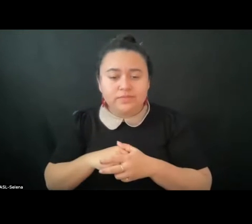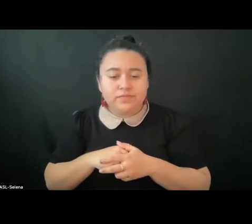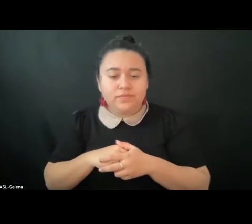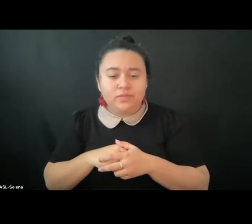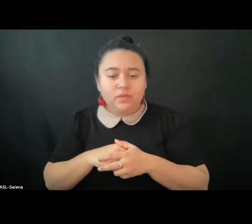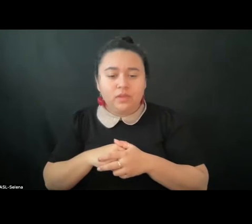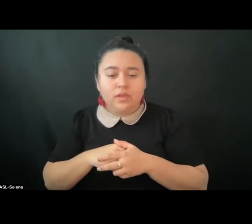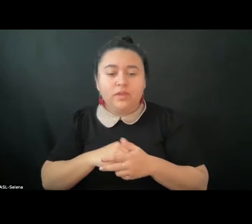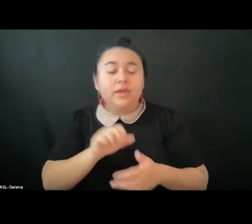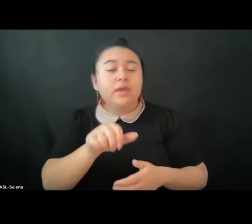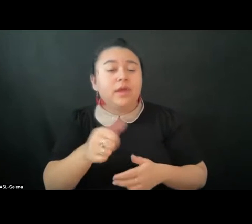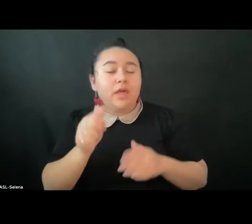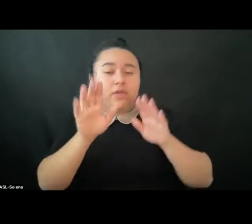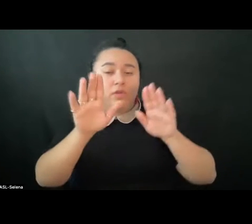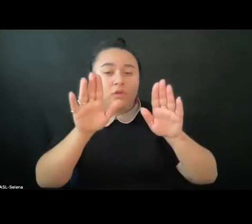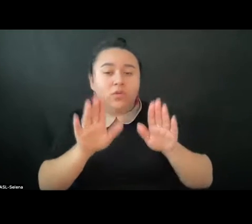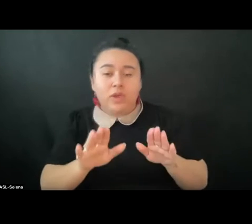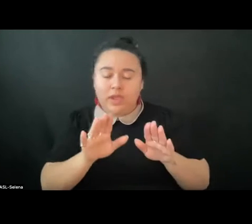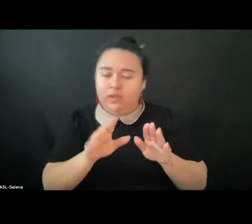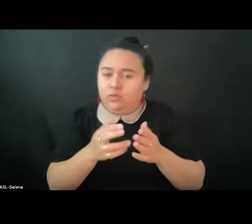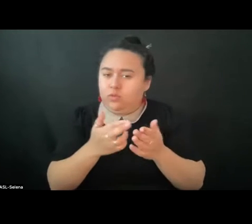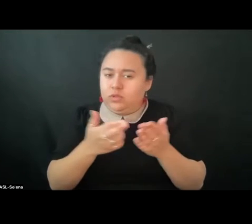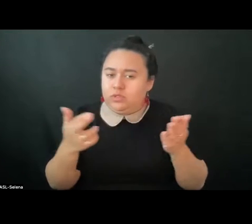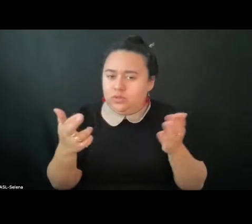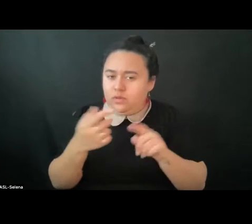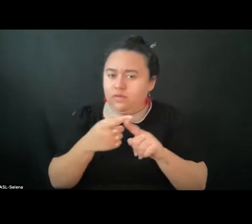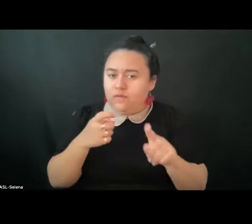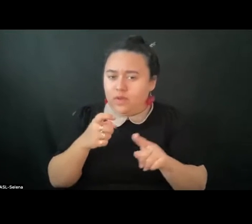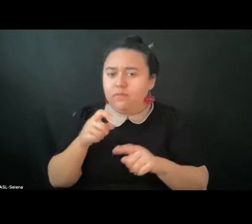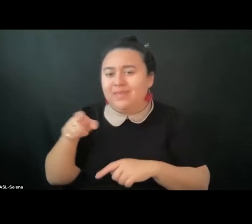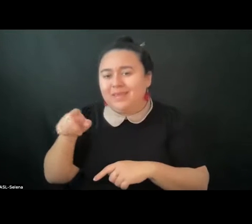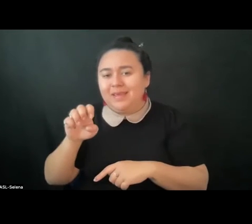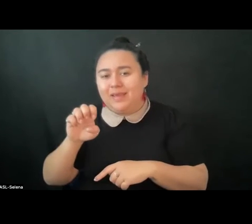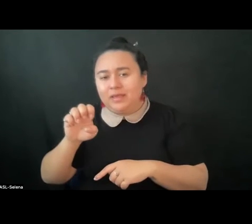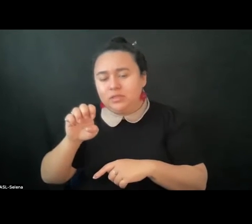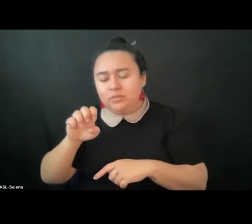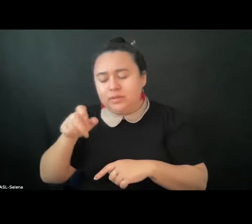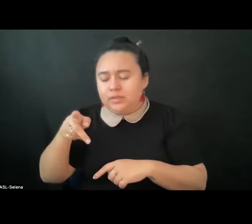Another great resource we wanted to share that emerged from the work of the enterprise fund and the